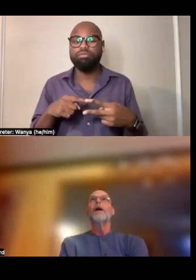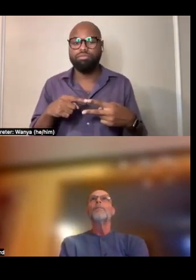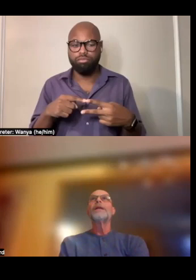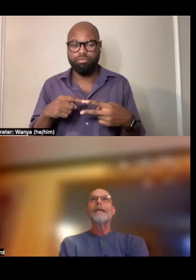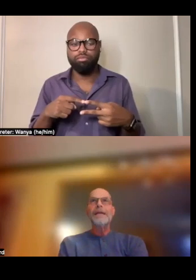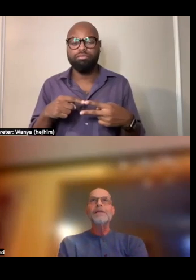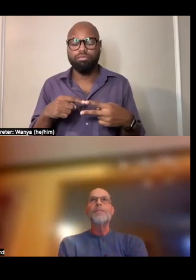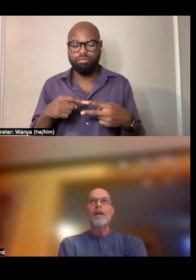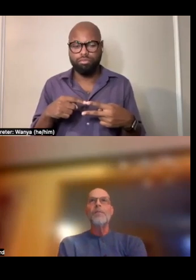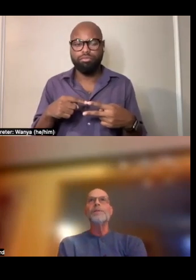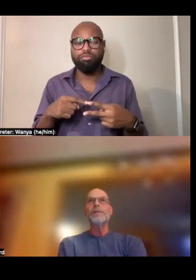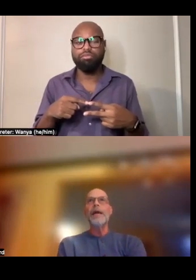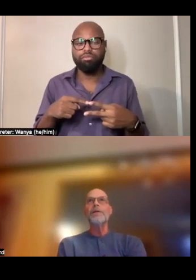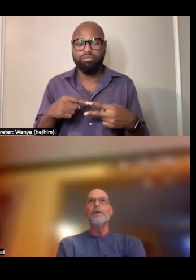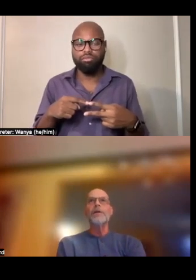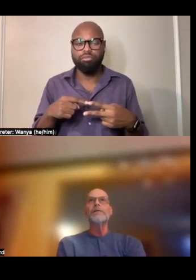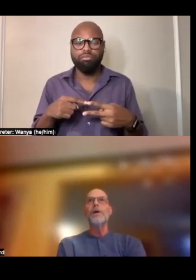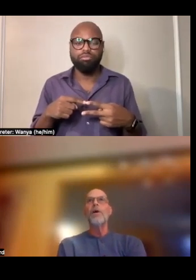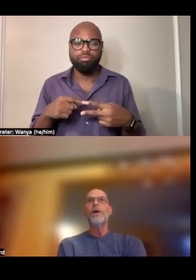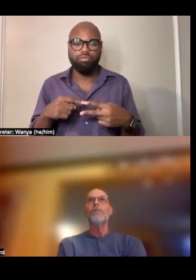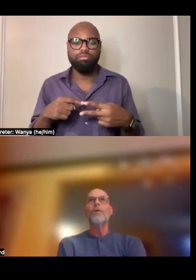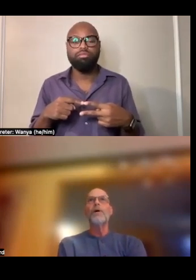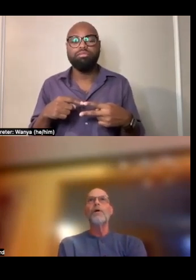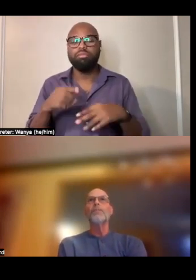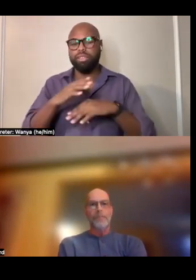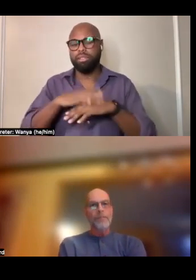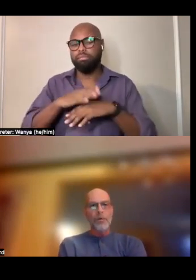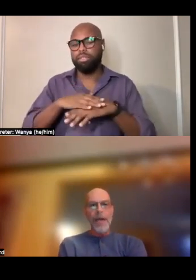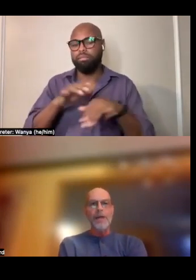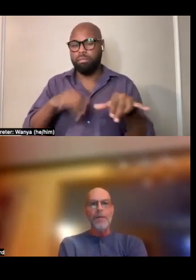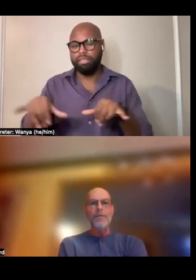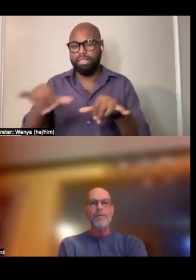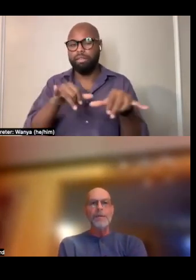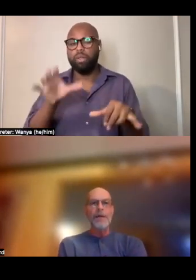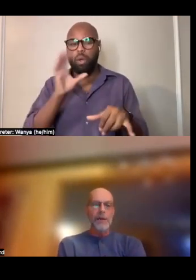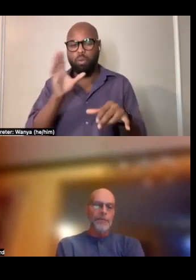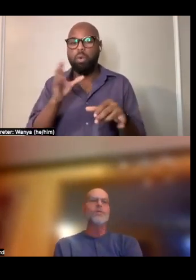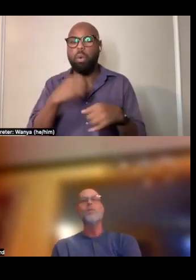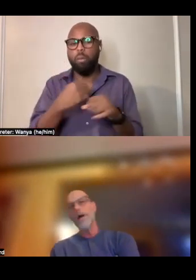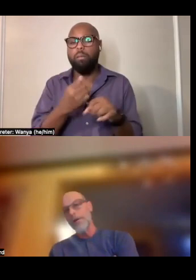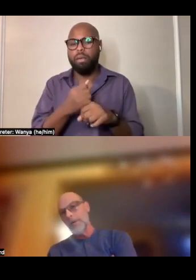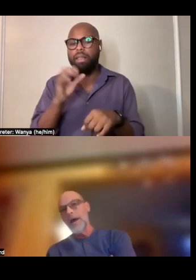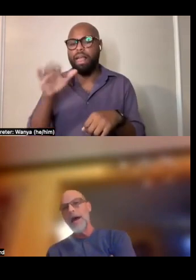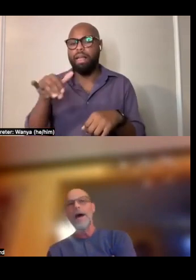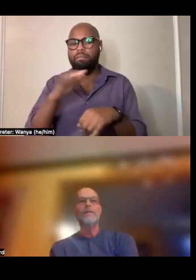But it is the minimum standard. And so it will create a minimum standard. If you're doing better than that,